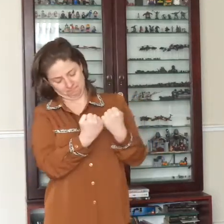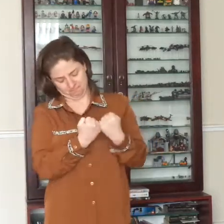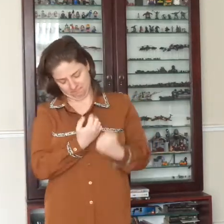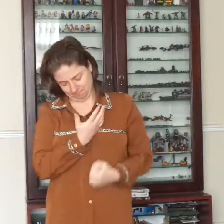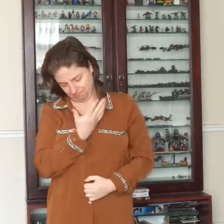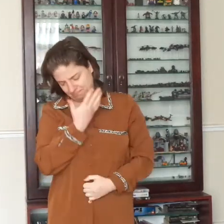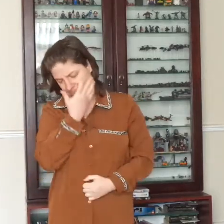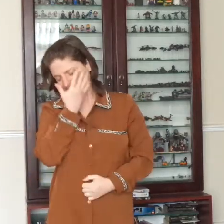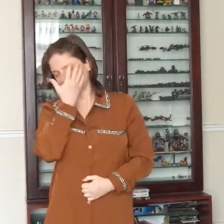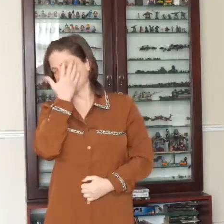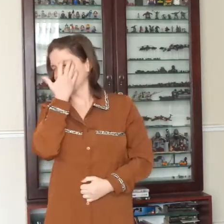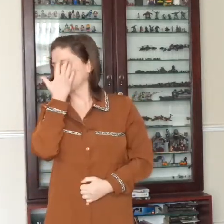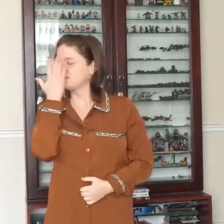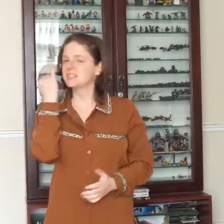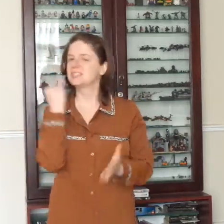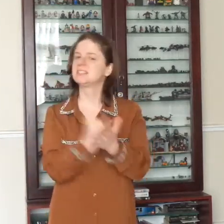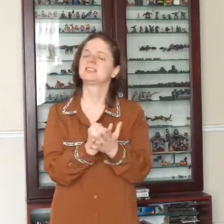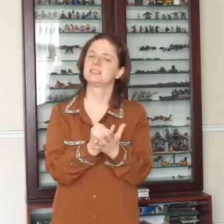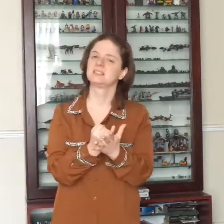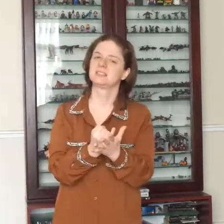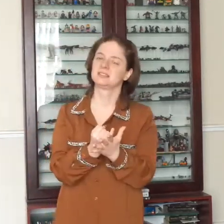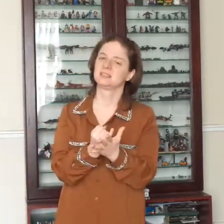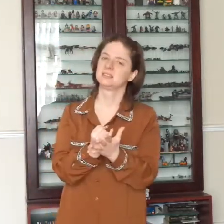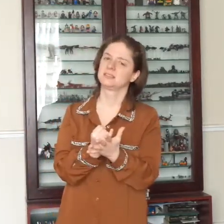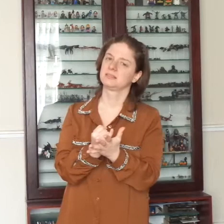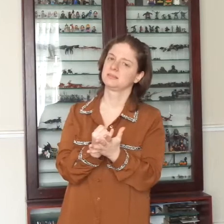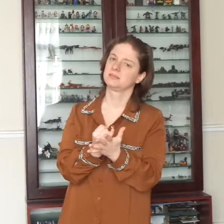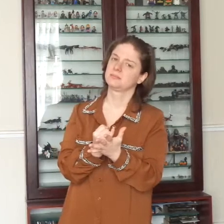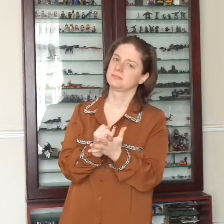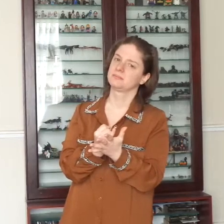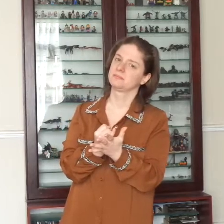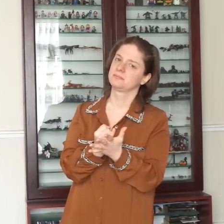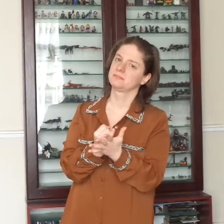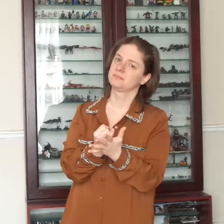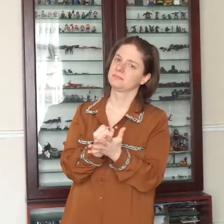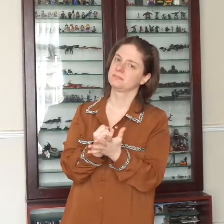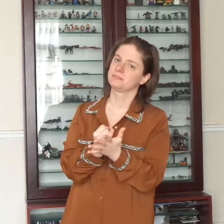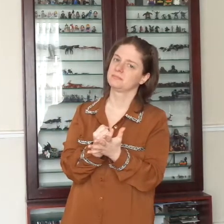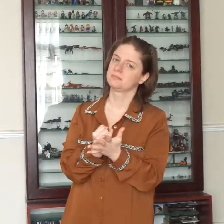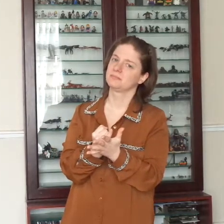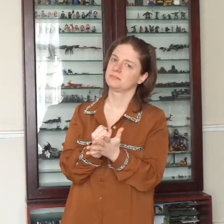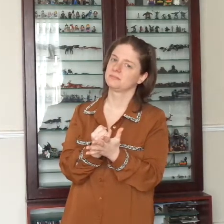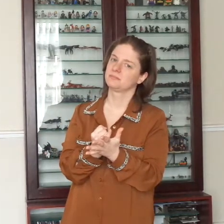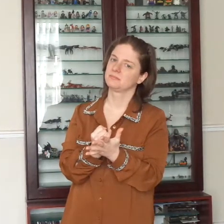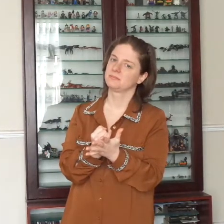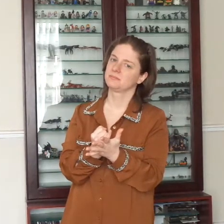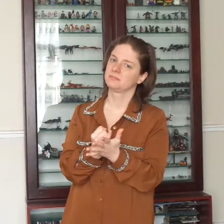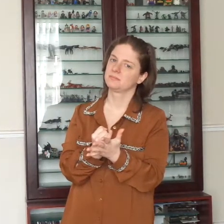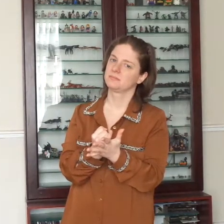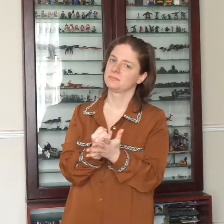It's a sin